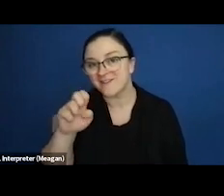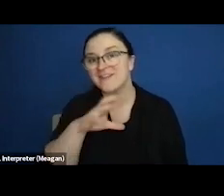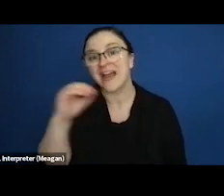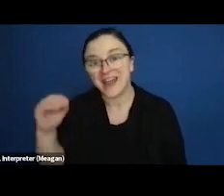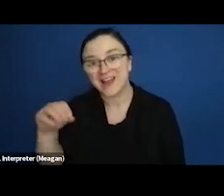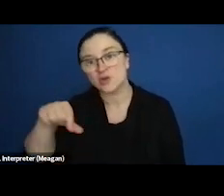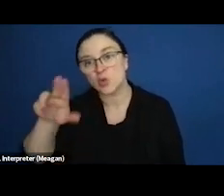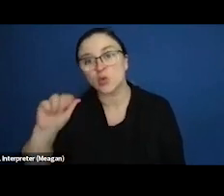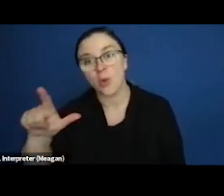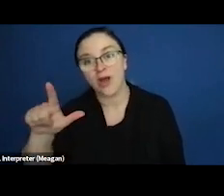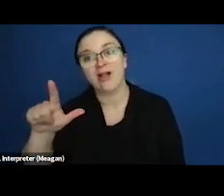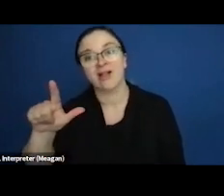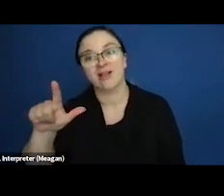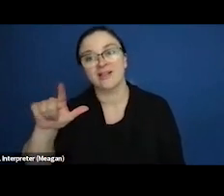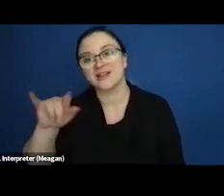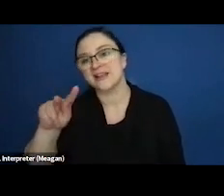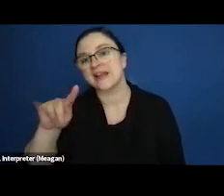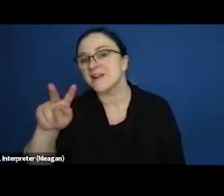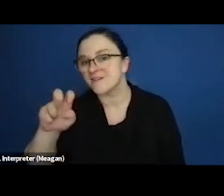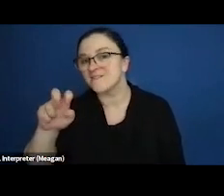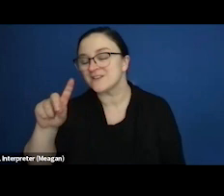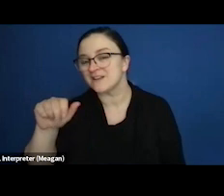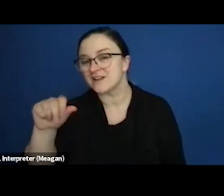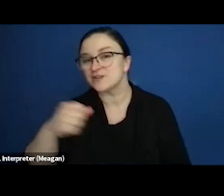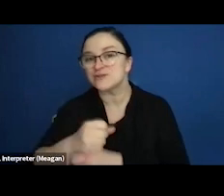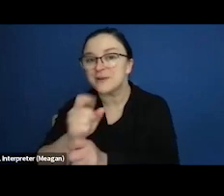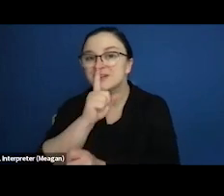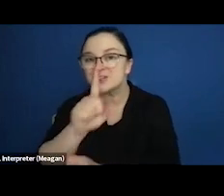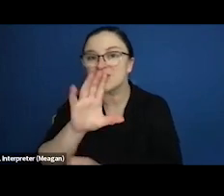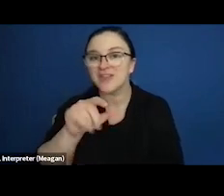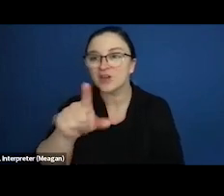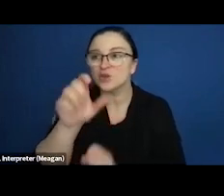to ensure that the whole picture is being told, right?